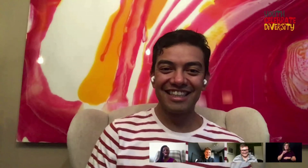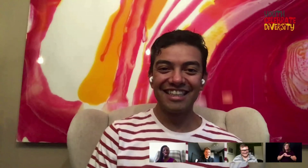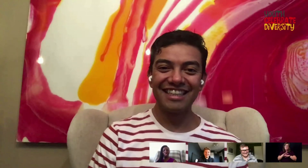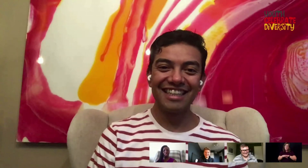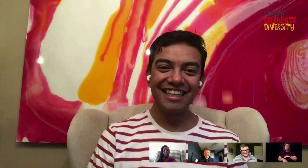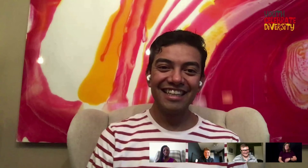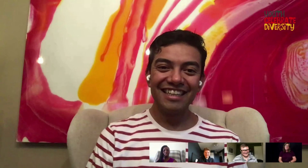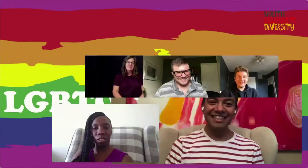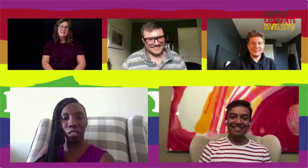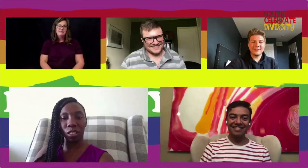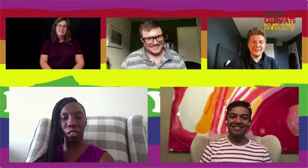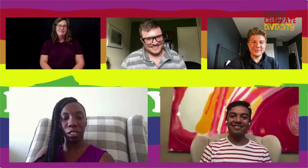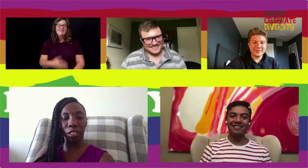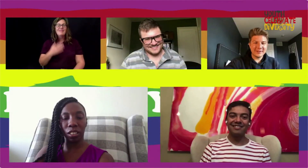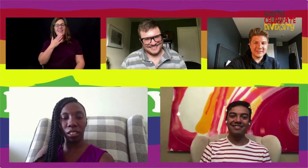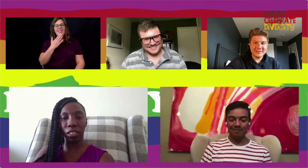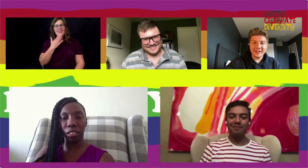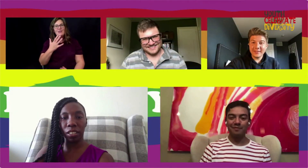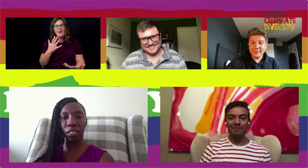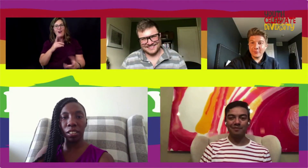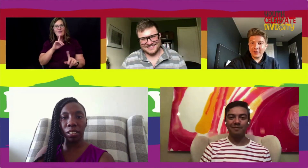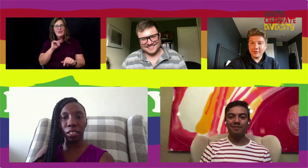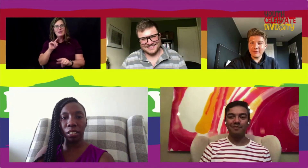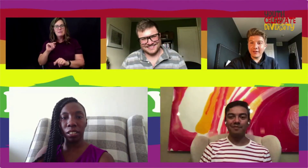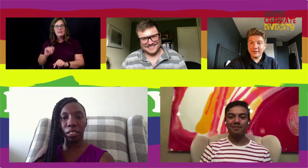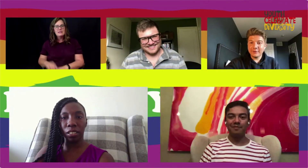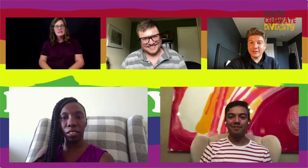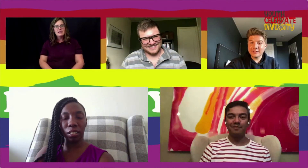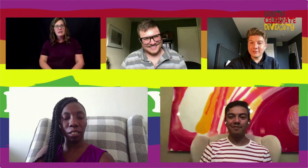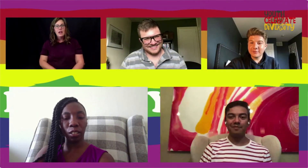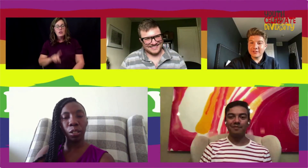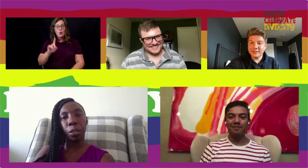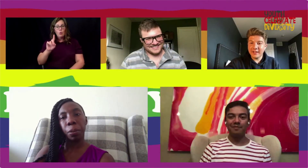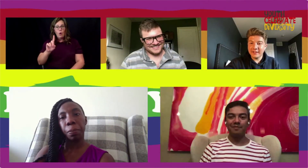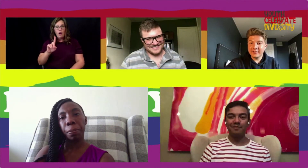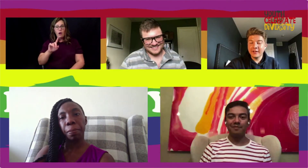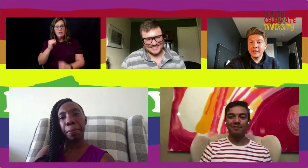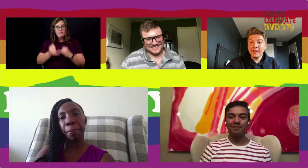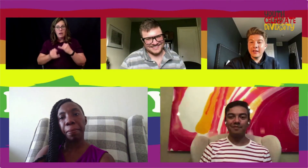perfect thank you all for those responses and i think the one final question for today